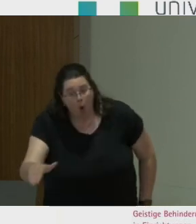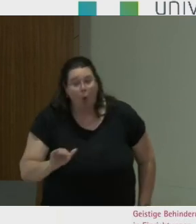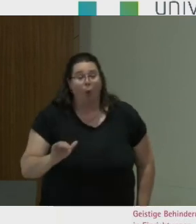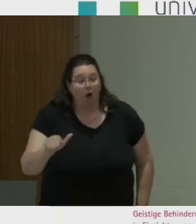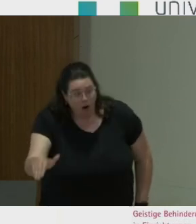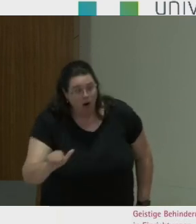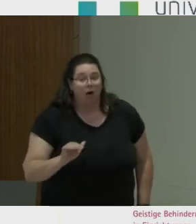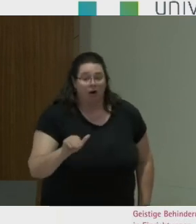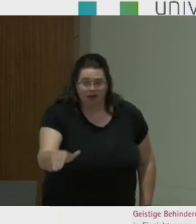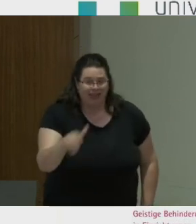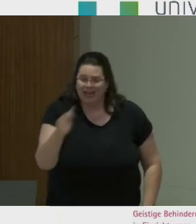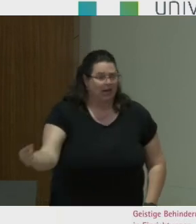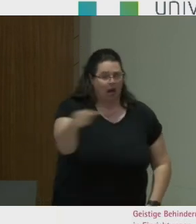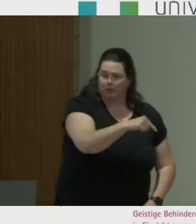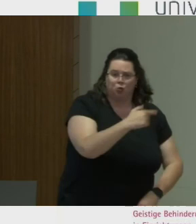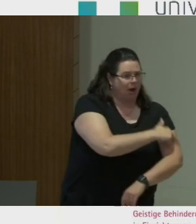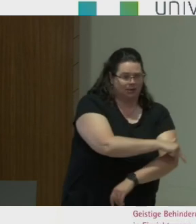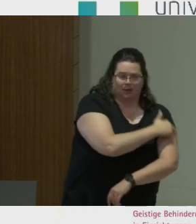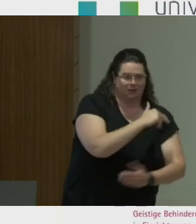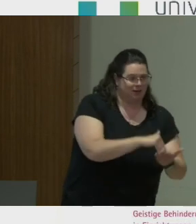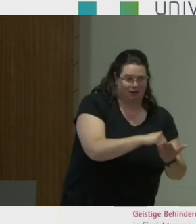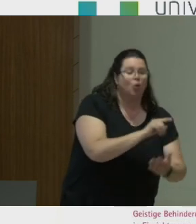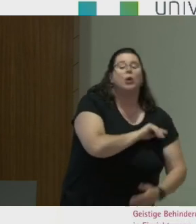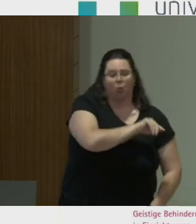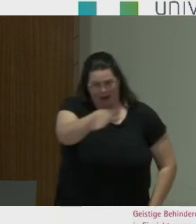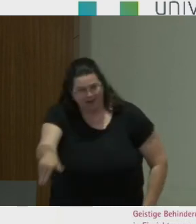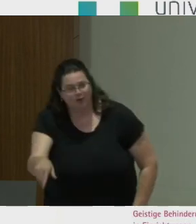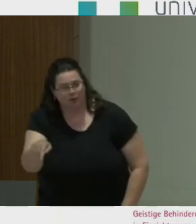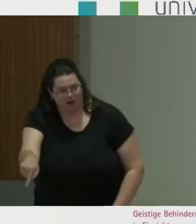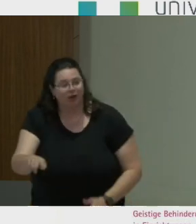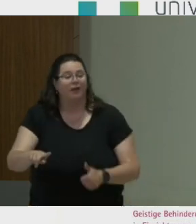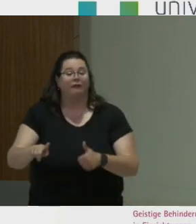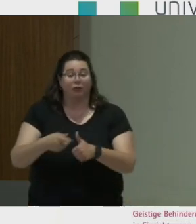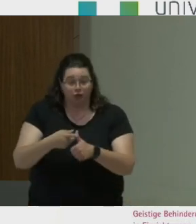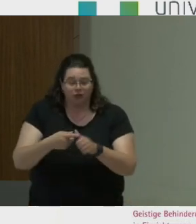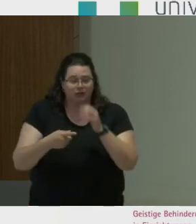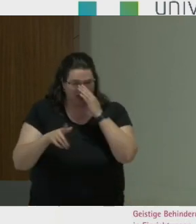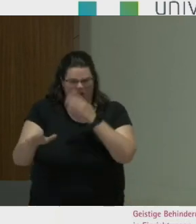And with the results, we did the first Congress in Germany in easy language